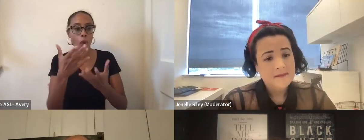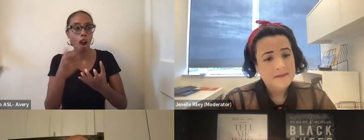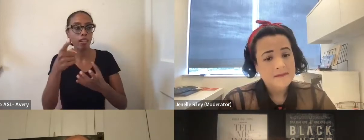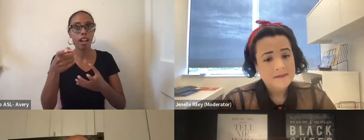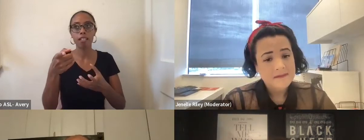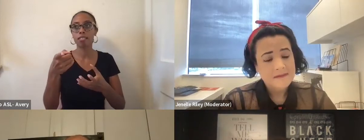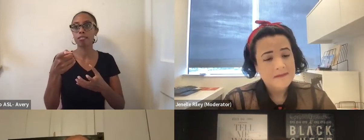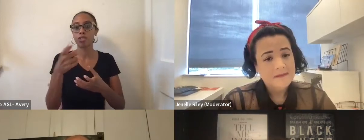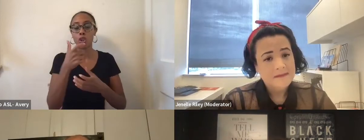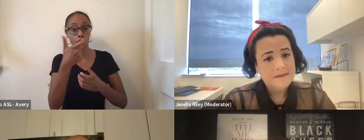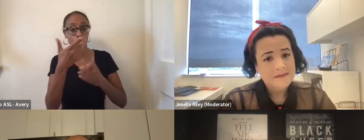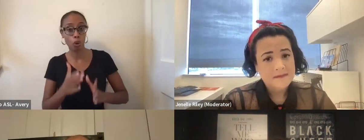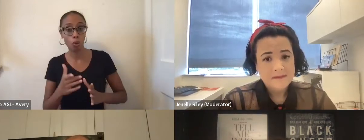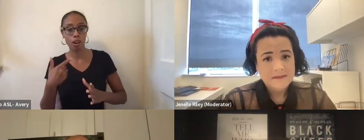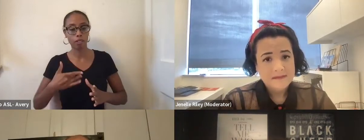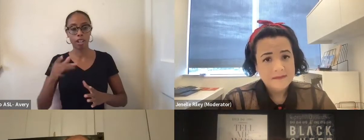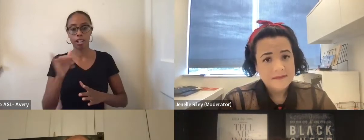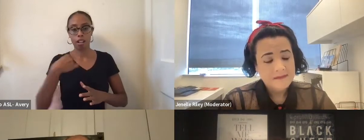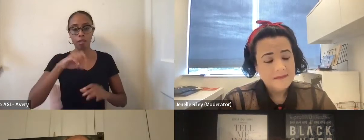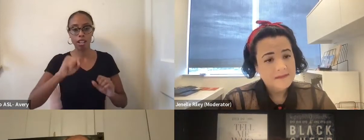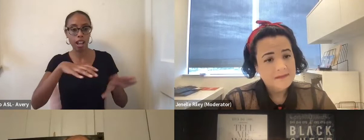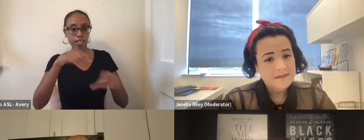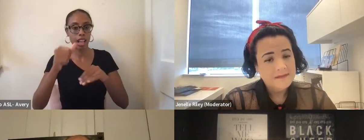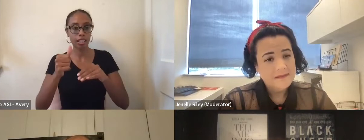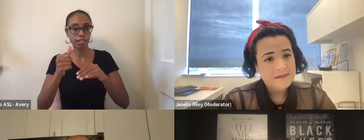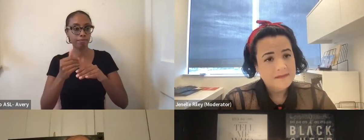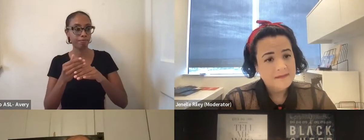head. We trying to put you in the position at the time.